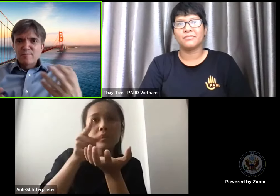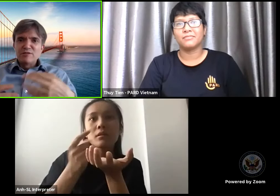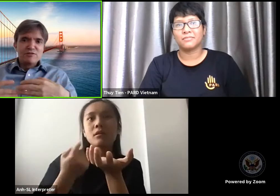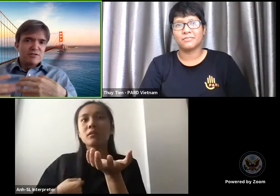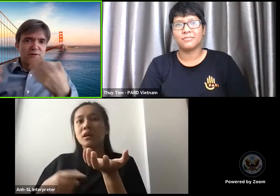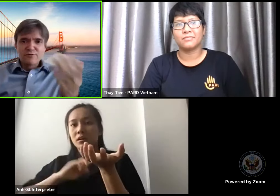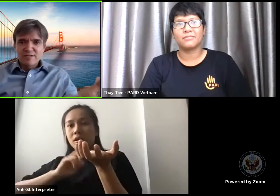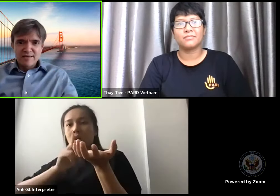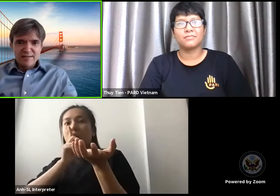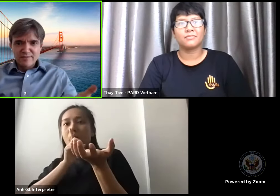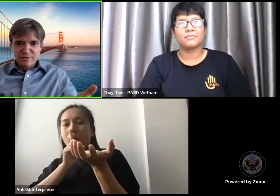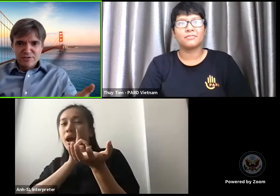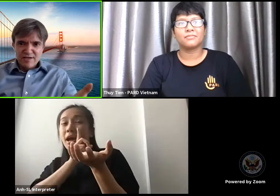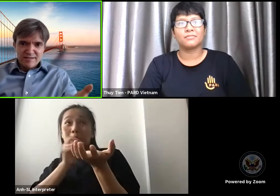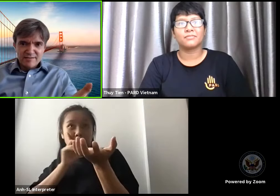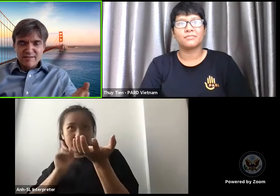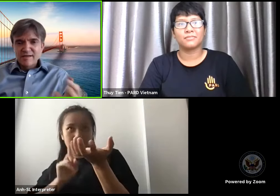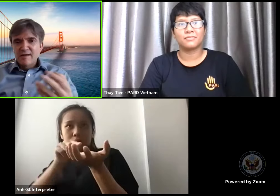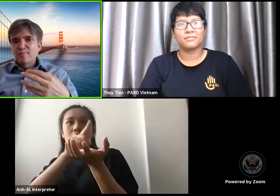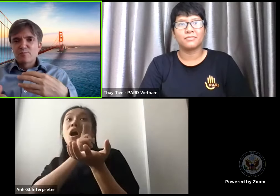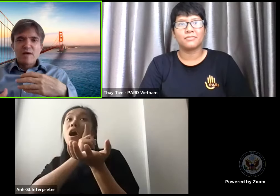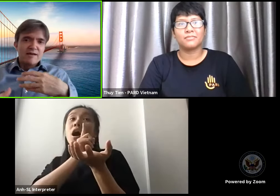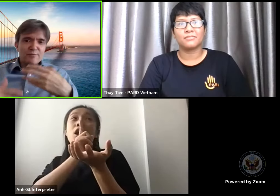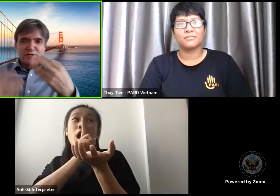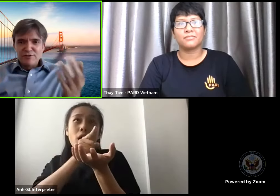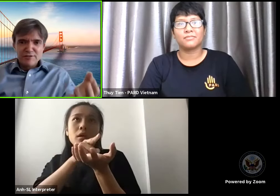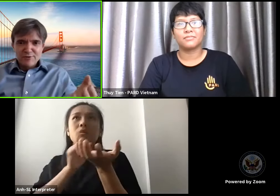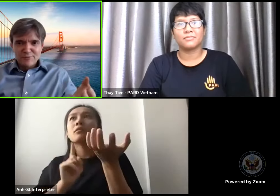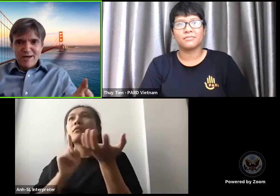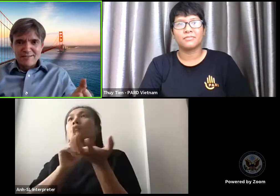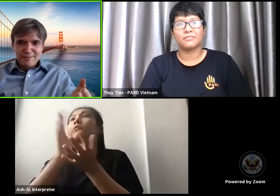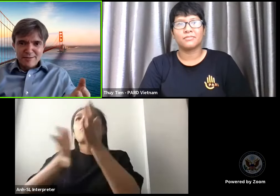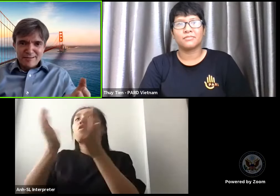but you didn't know sign language yet, and when you didn't know writing yet,